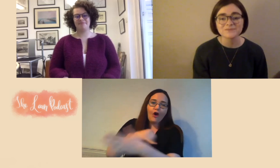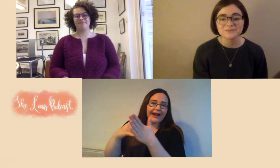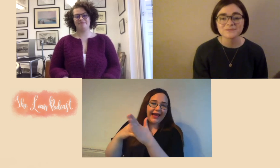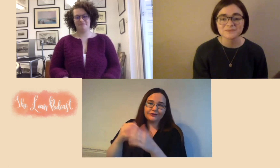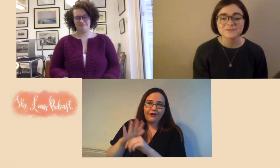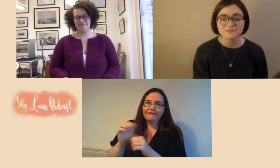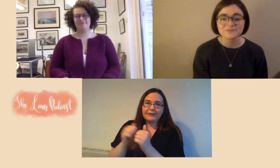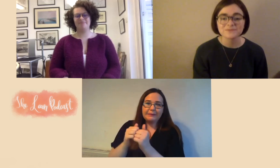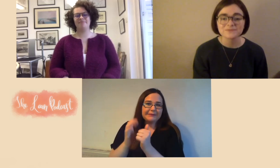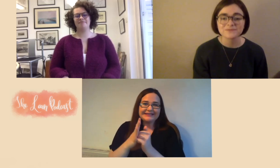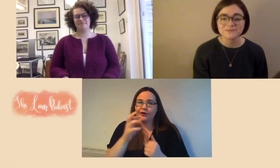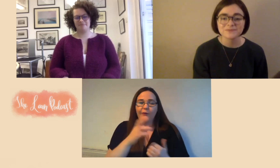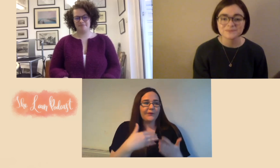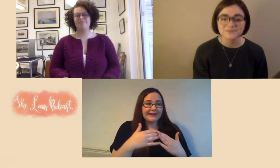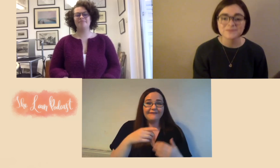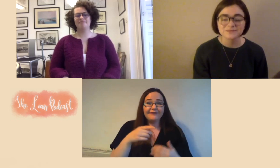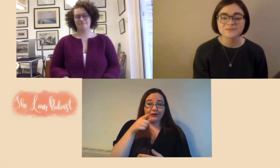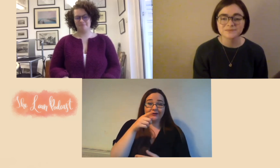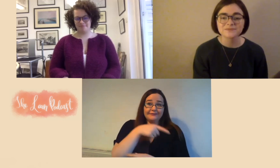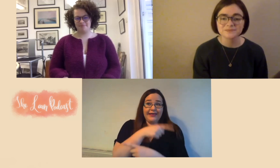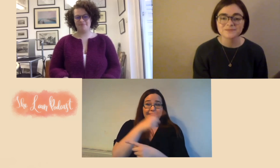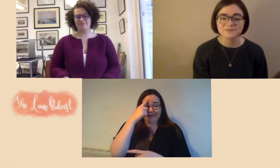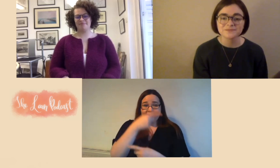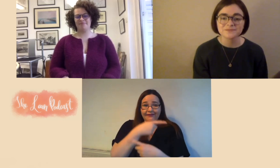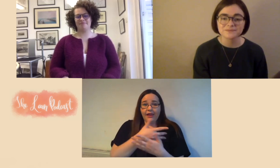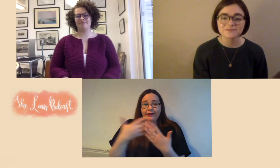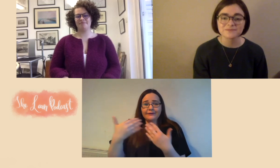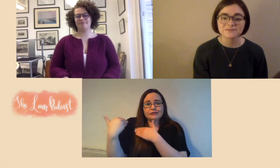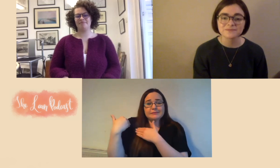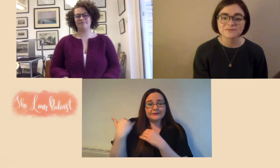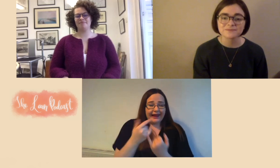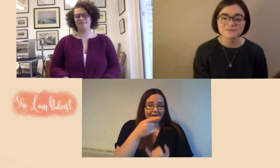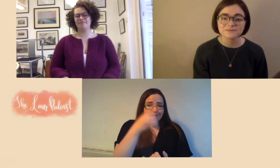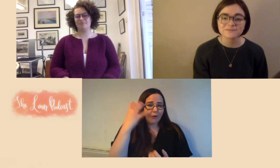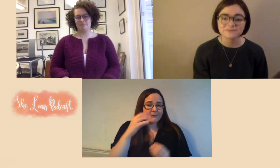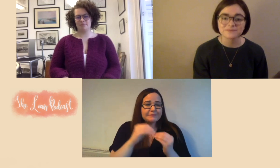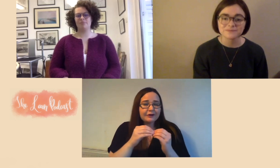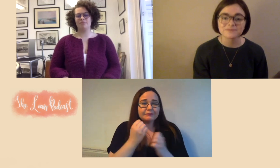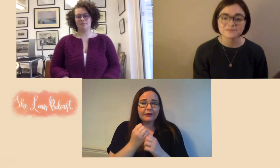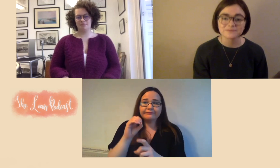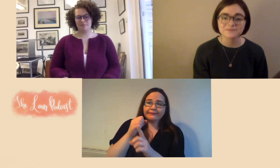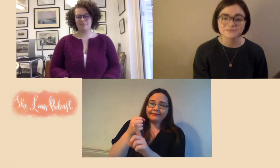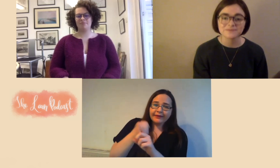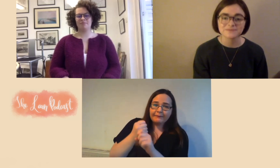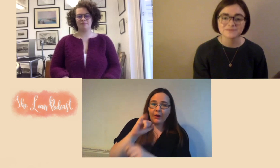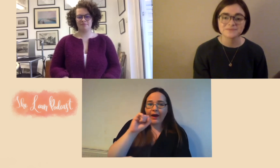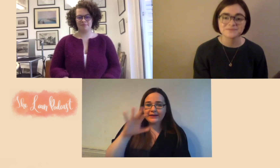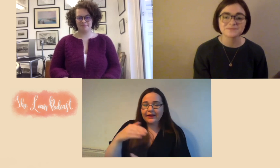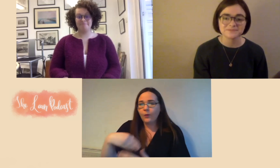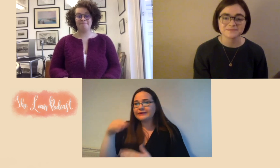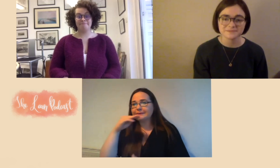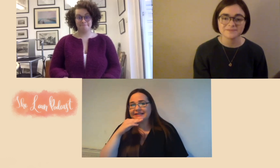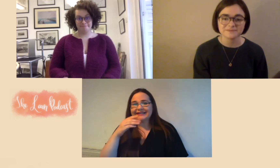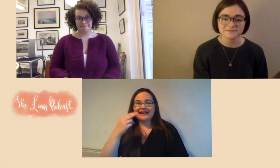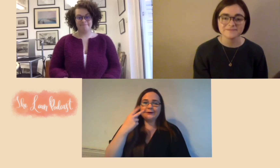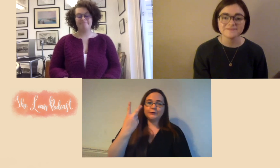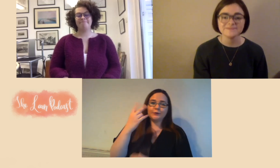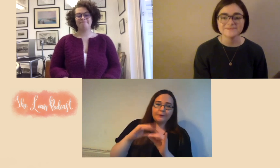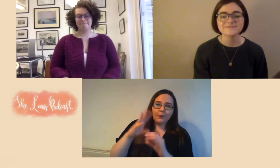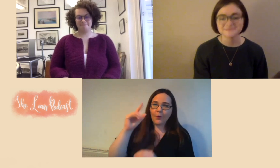And I'm sorry to say, it's a bit more of a extra workload for you interpreters. Cause, I suppose you're the ones who have